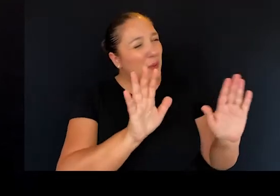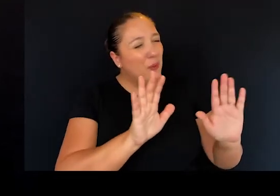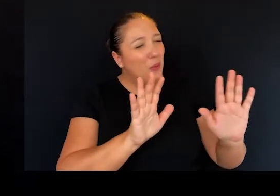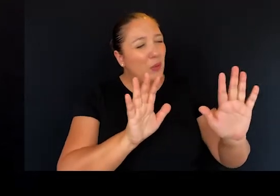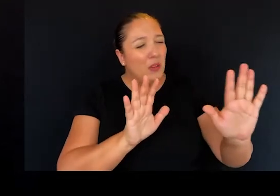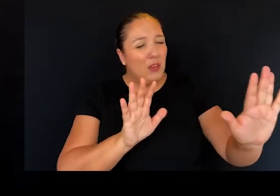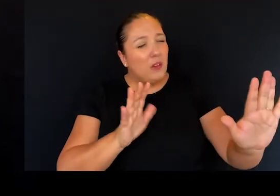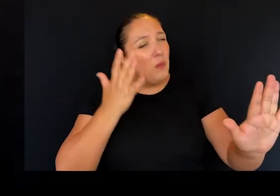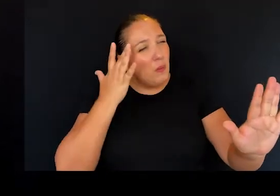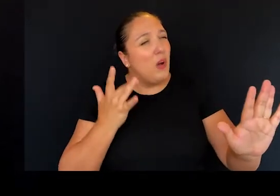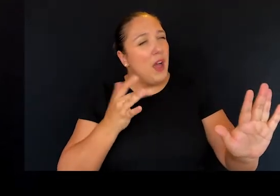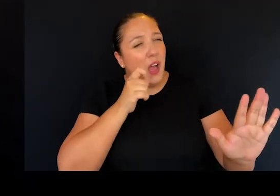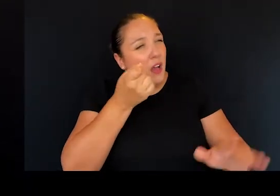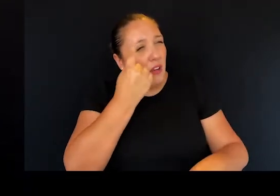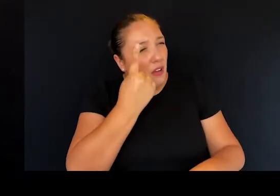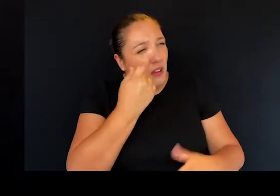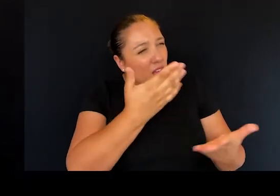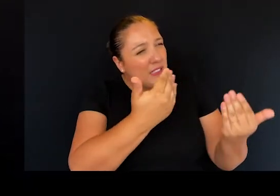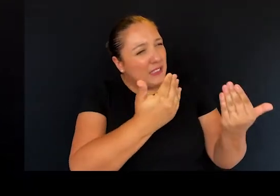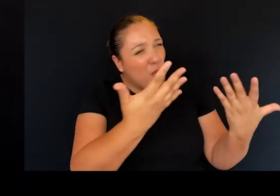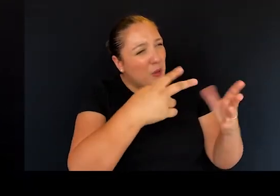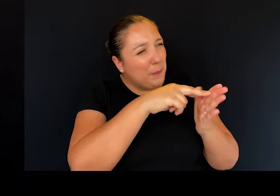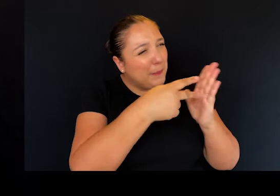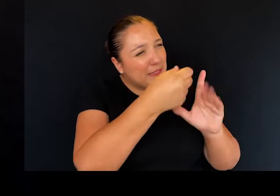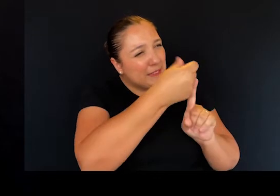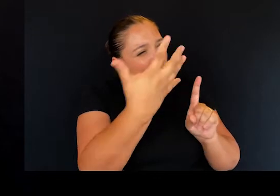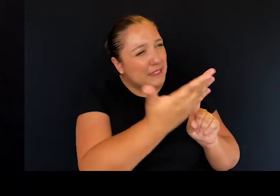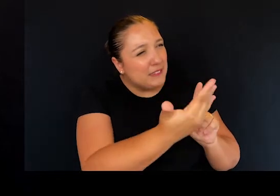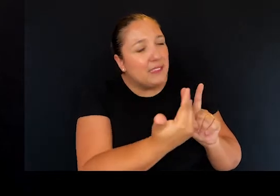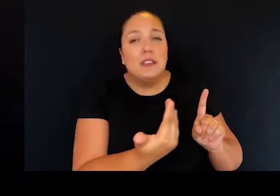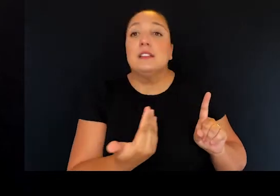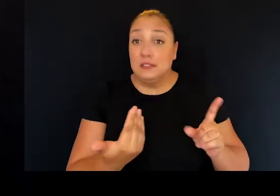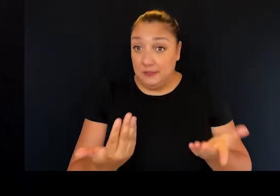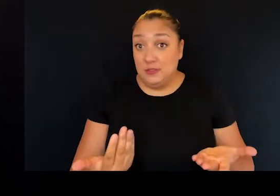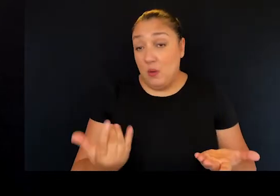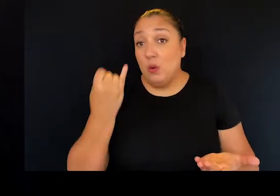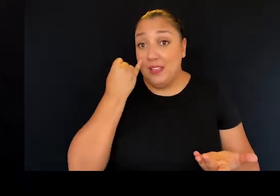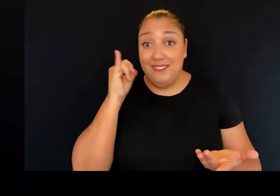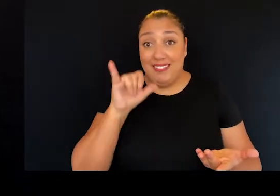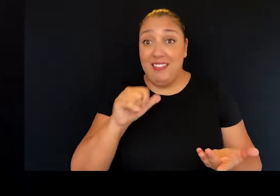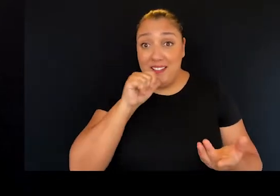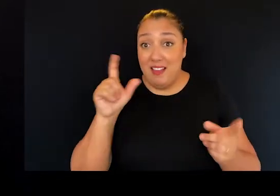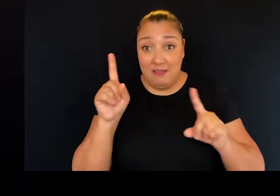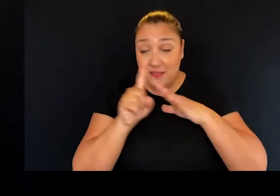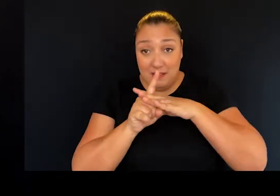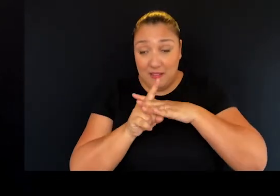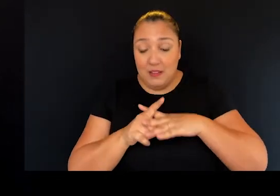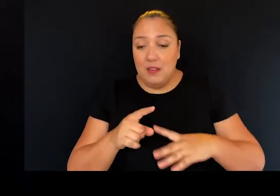And if that doesn't come up, one of the things I have always been a huge, huge proponent of is just making sure